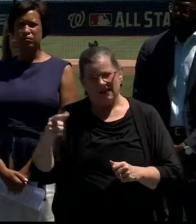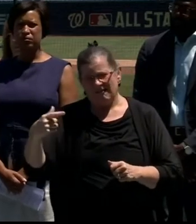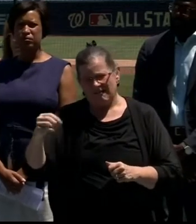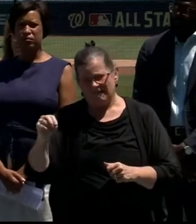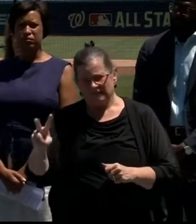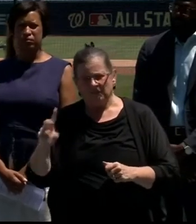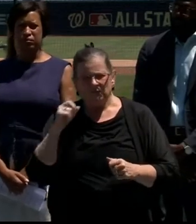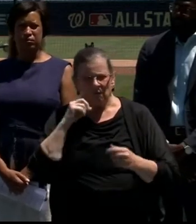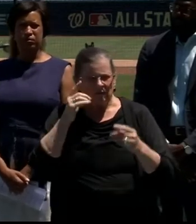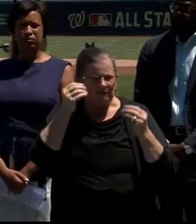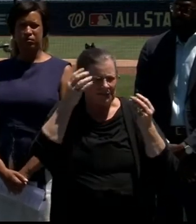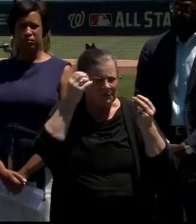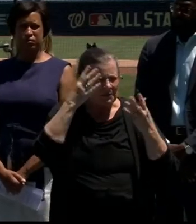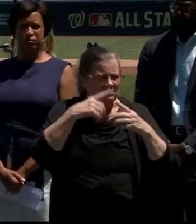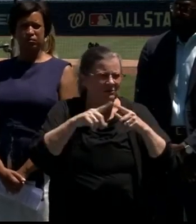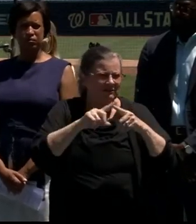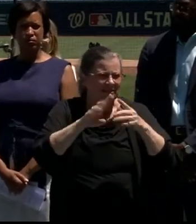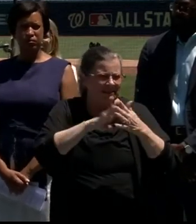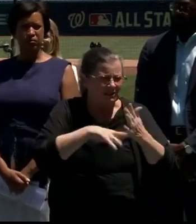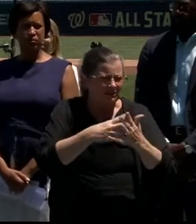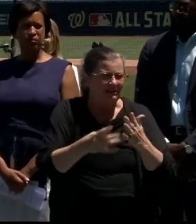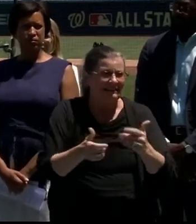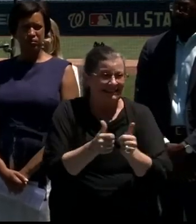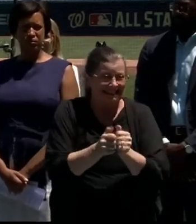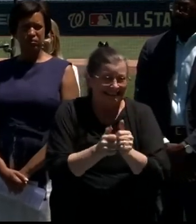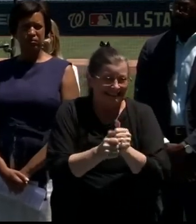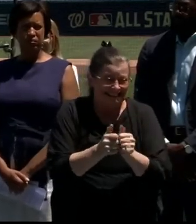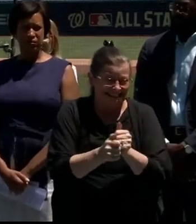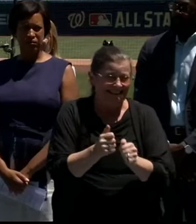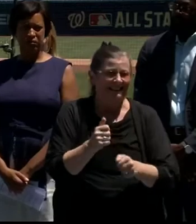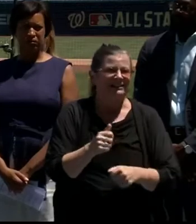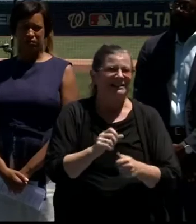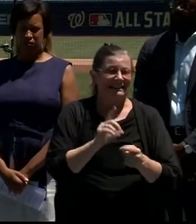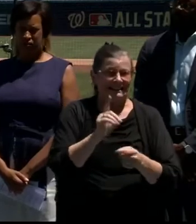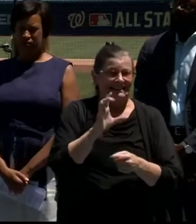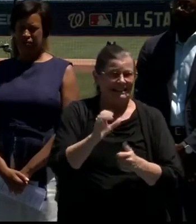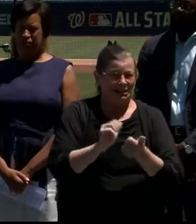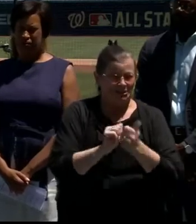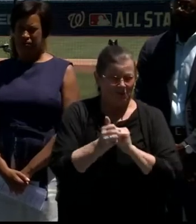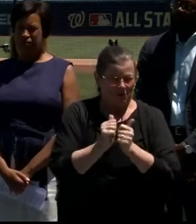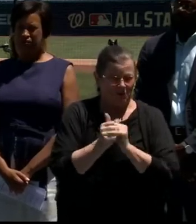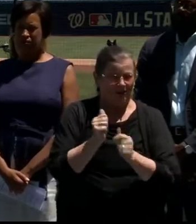SPORTS TO 888-777 TO ASSIST MOTORISTS WE HAVE